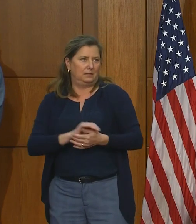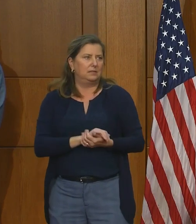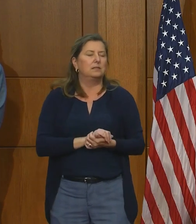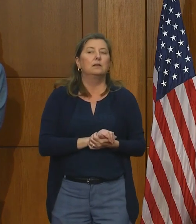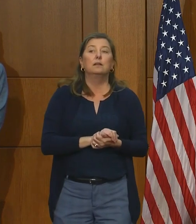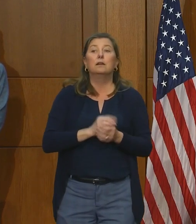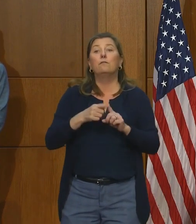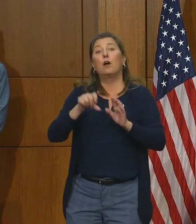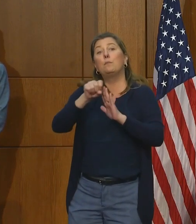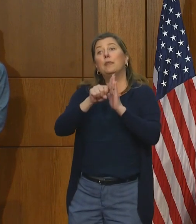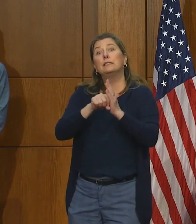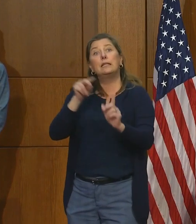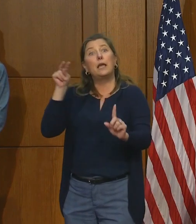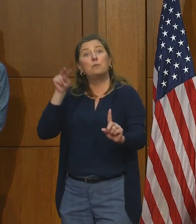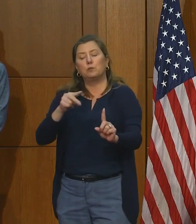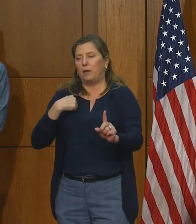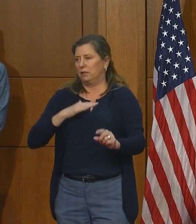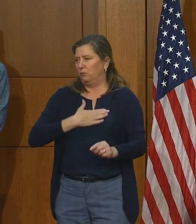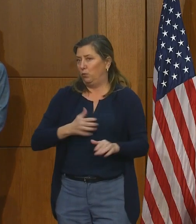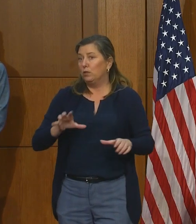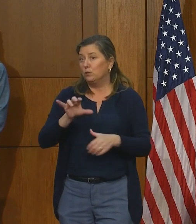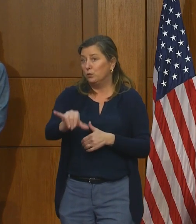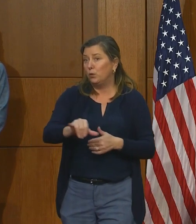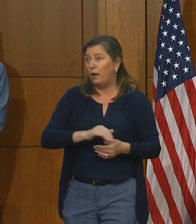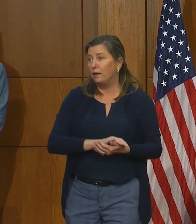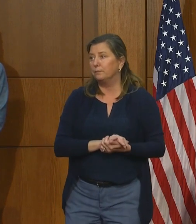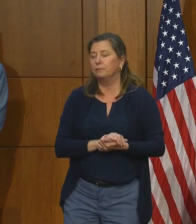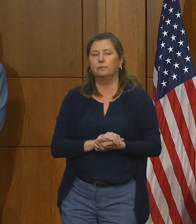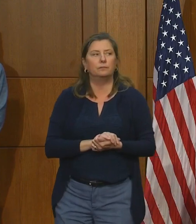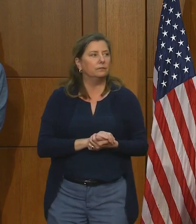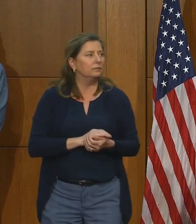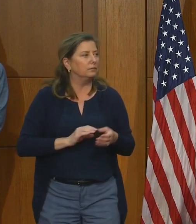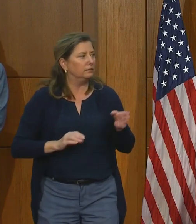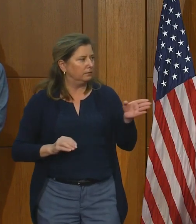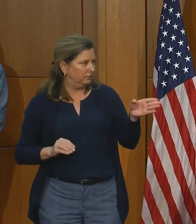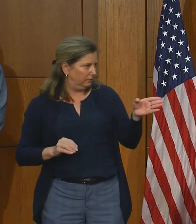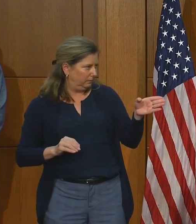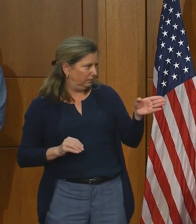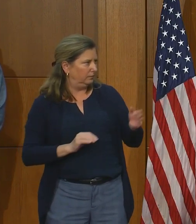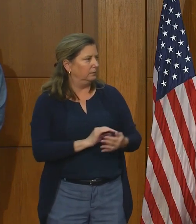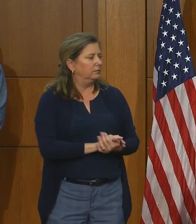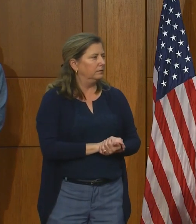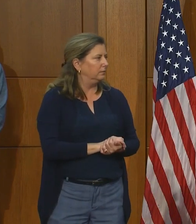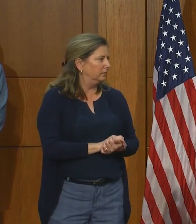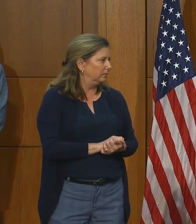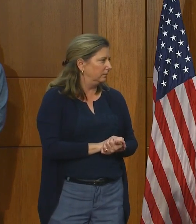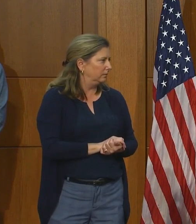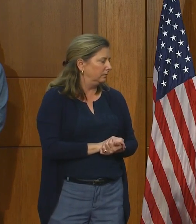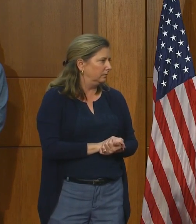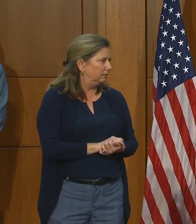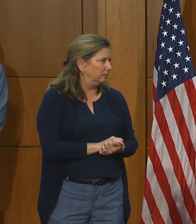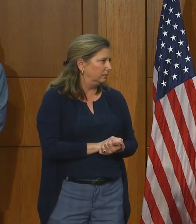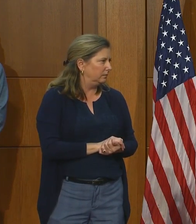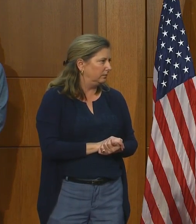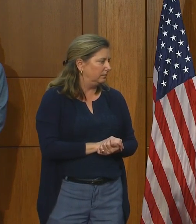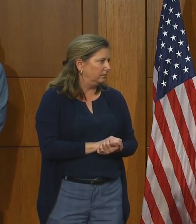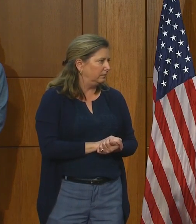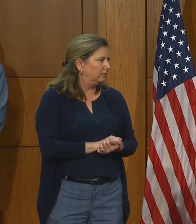INDIVIDUALS AND THEIR STAFF SHOULD BE TESTED SO. FROM THE STATE PERSPECTIVE WE'RE WILLING